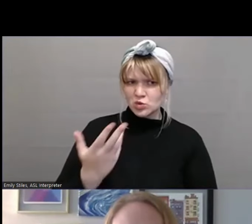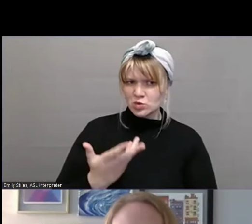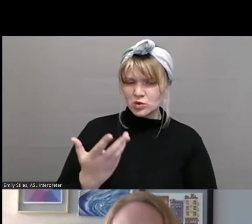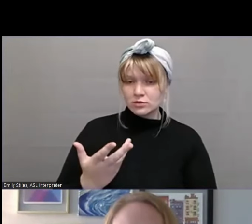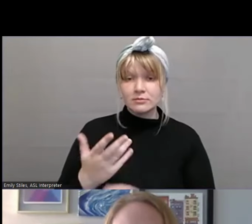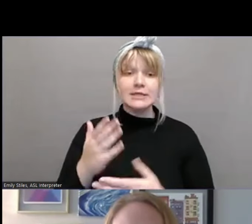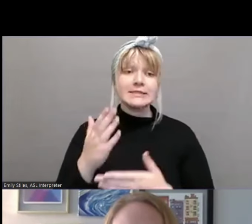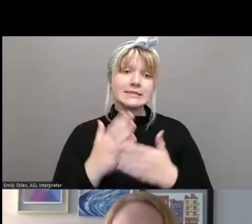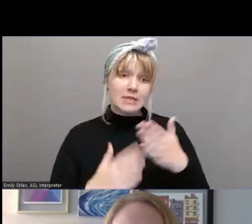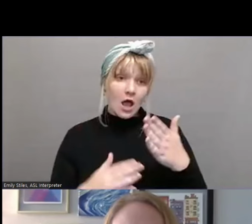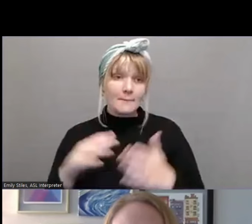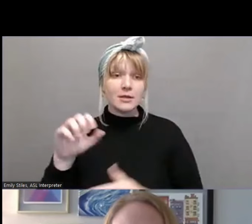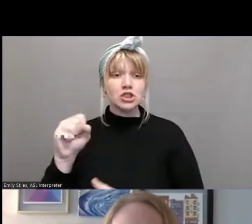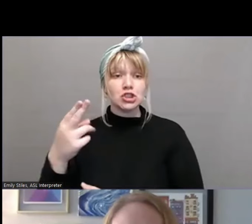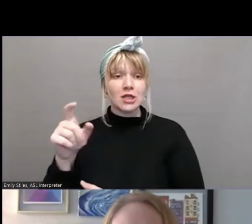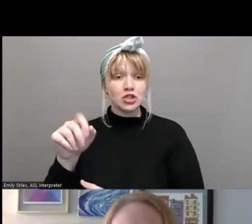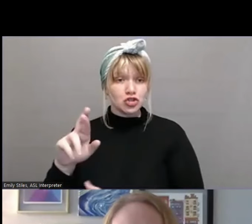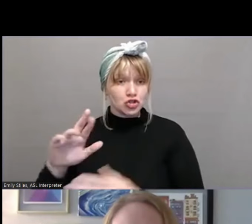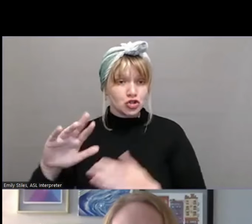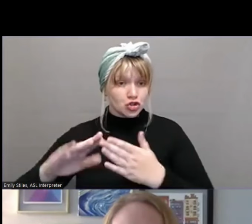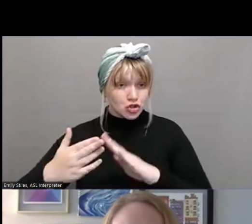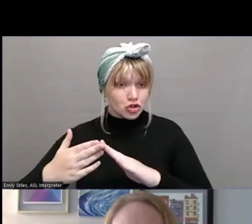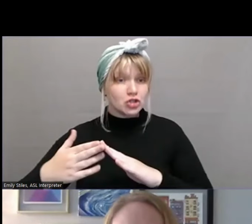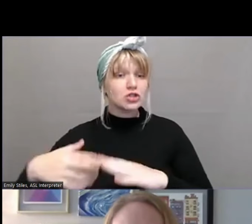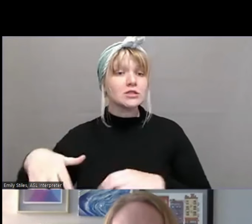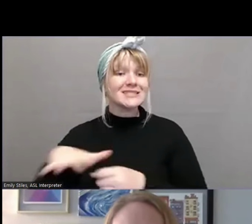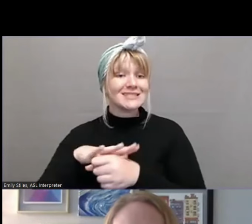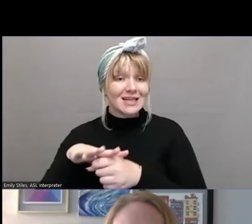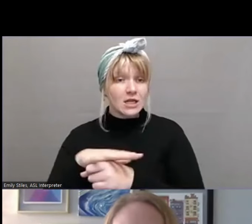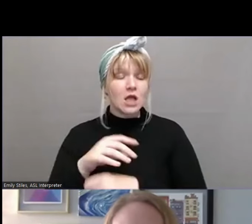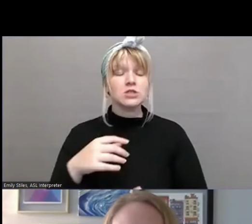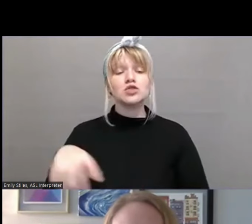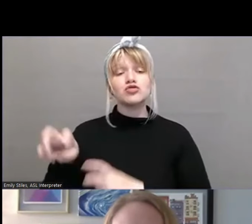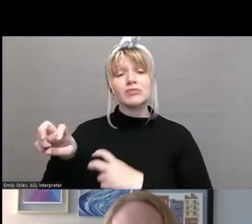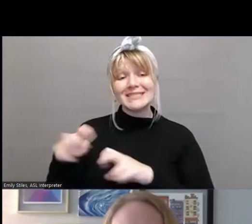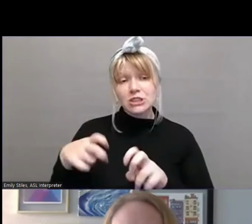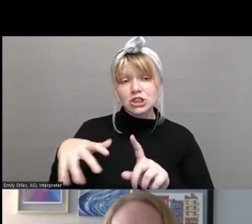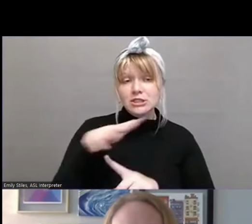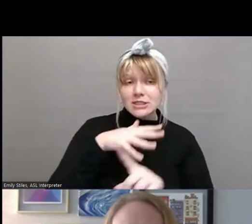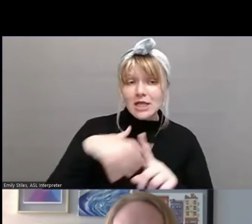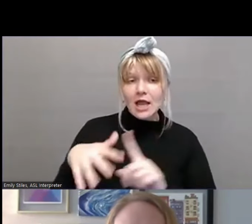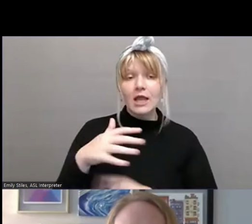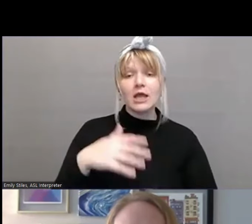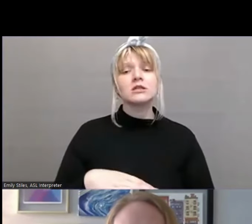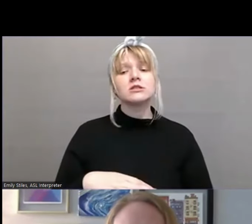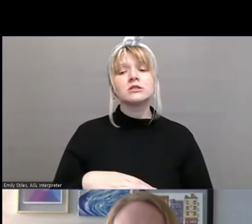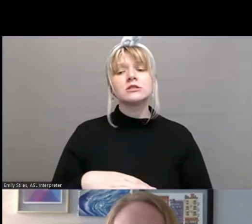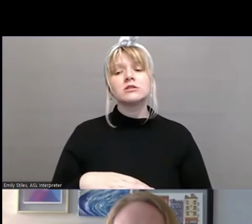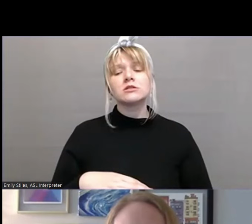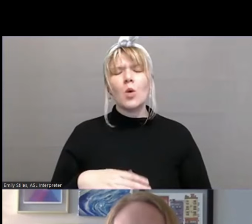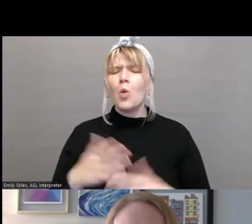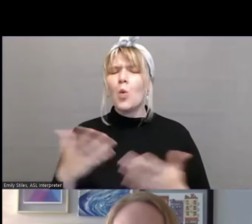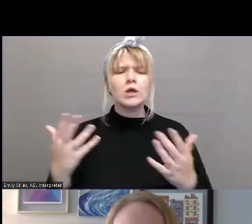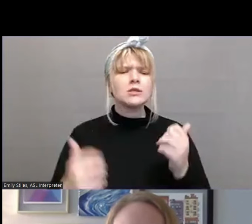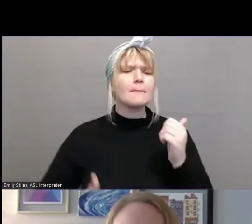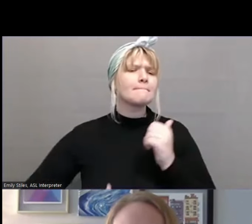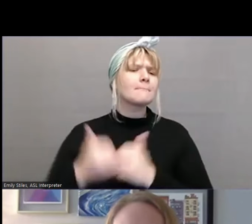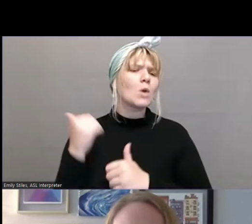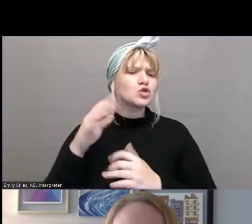shelter settings or short-term settings or transition settings. What is the most creative solution you have implemented to meet an accessibility need,